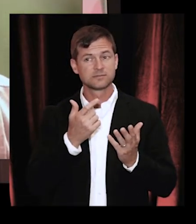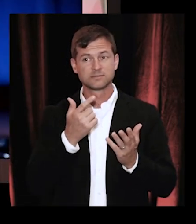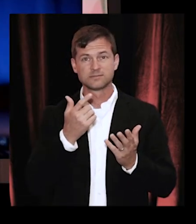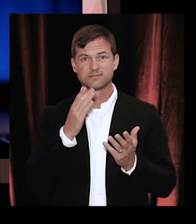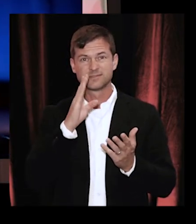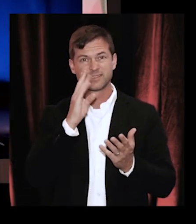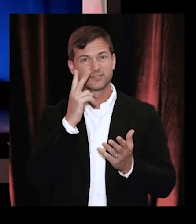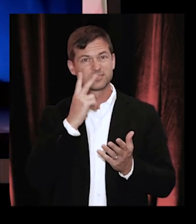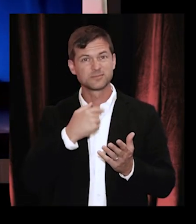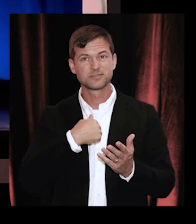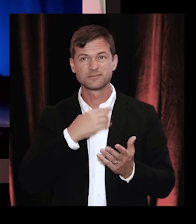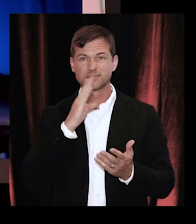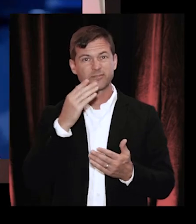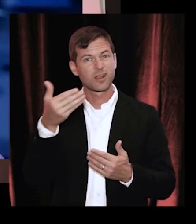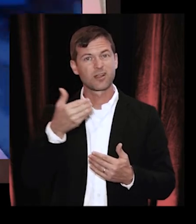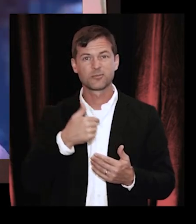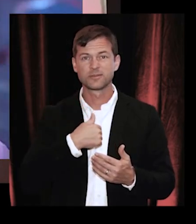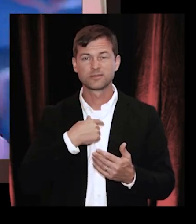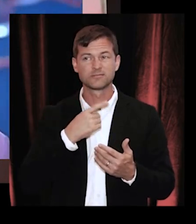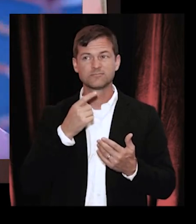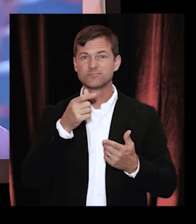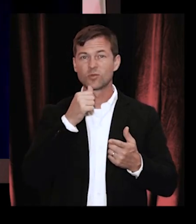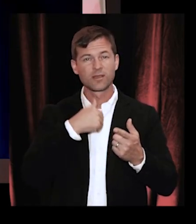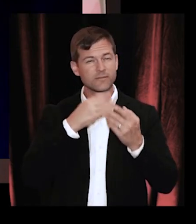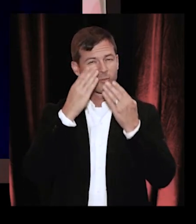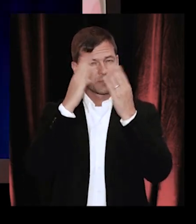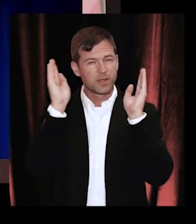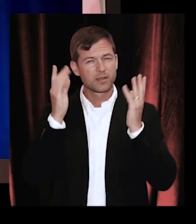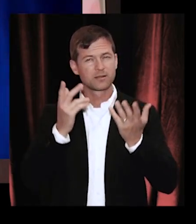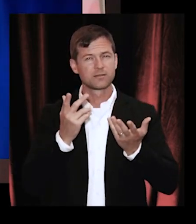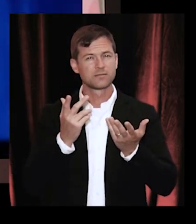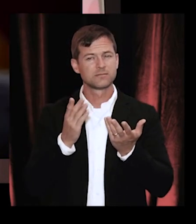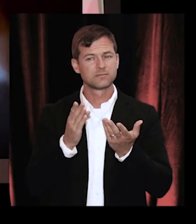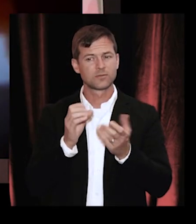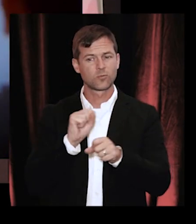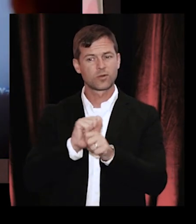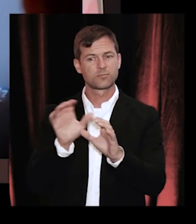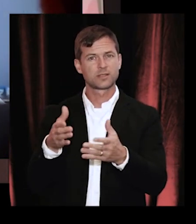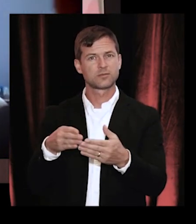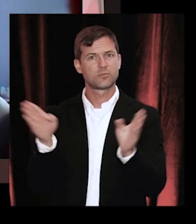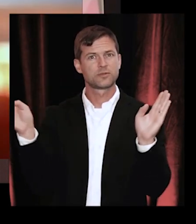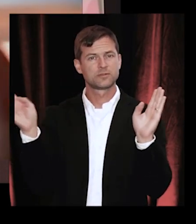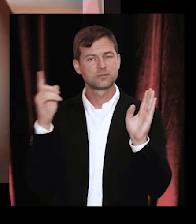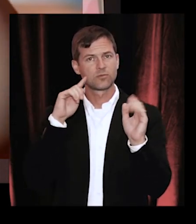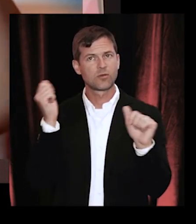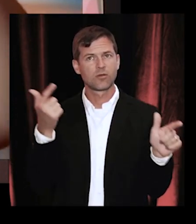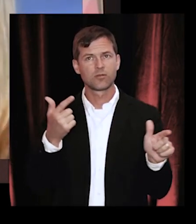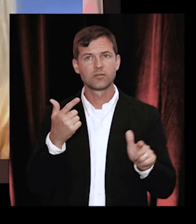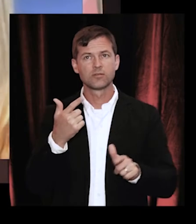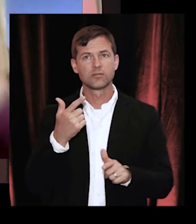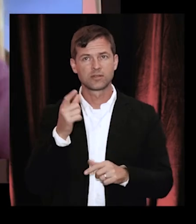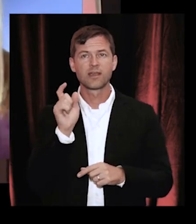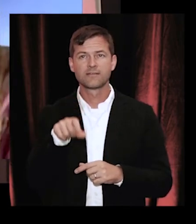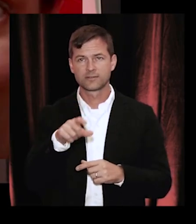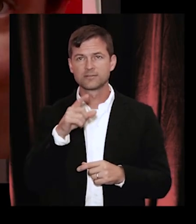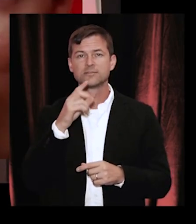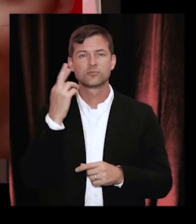if you don't have an open mind and a workplace that's open to everyone. If you don't realize, but America works best when everybody.